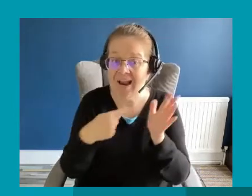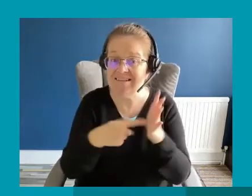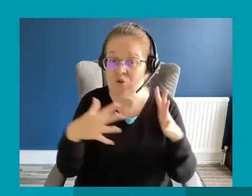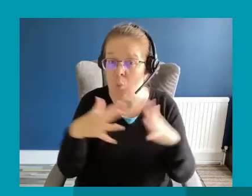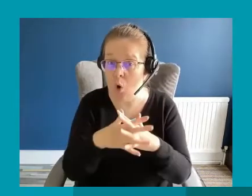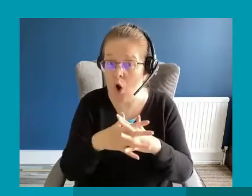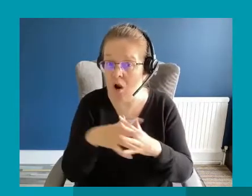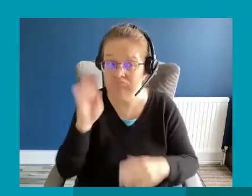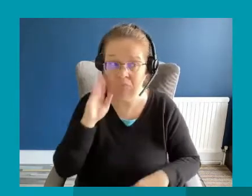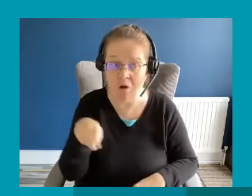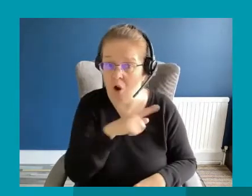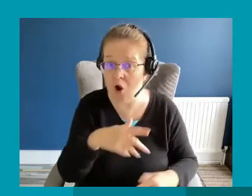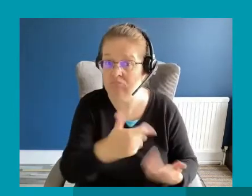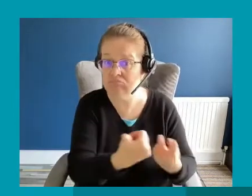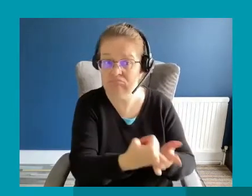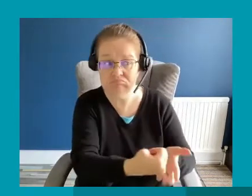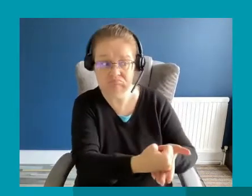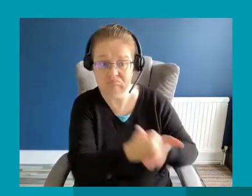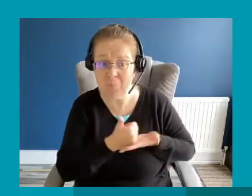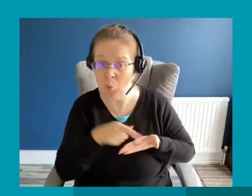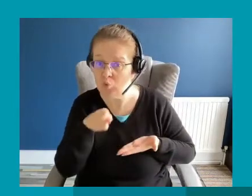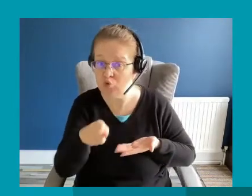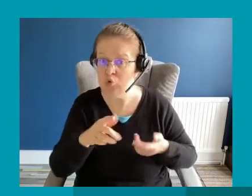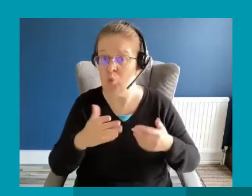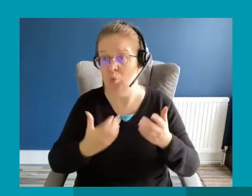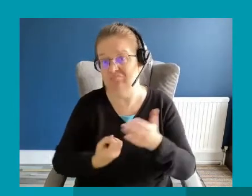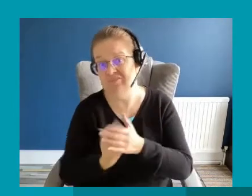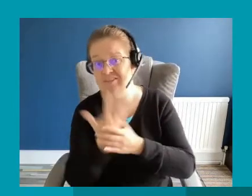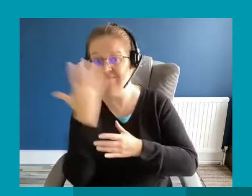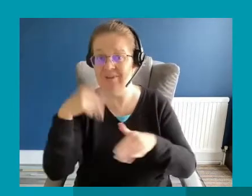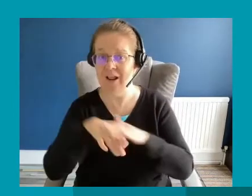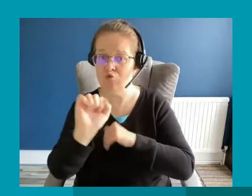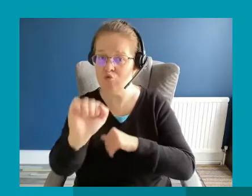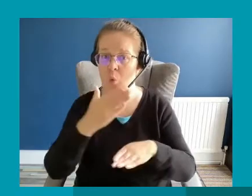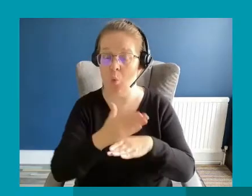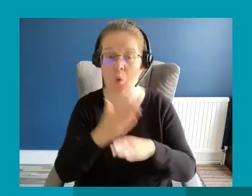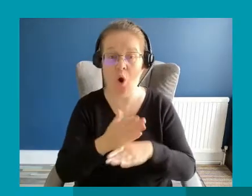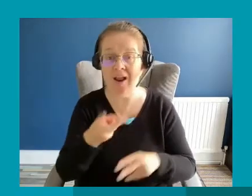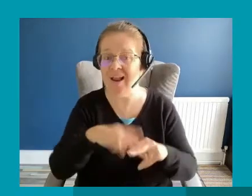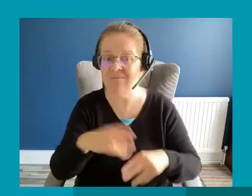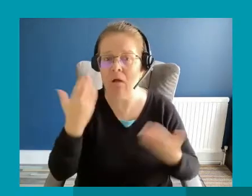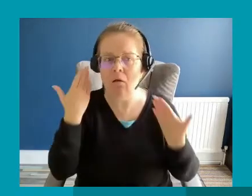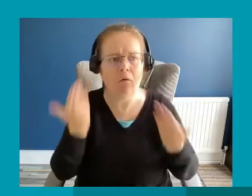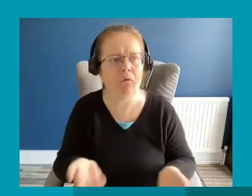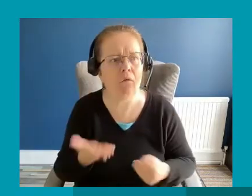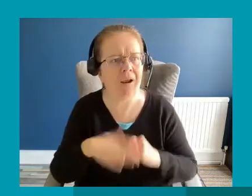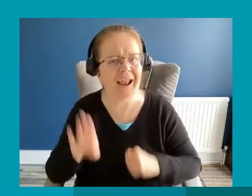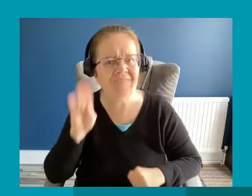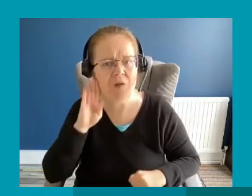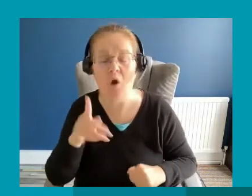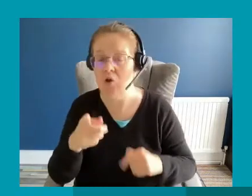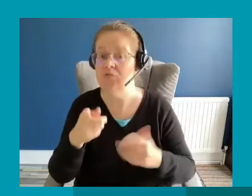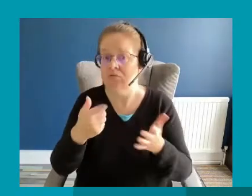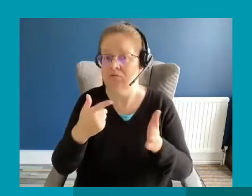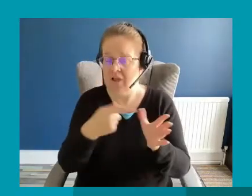You thrive in the world of work? If you don't check out access to work, we have actually just done a seminar